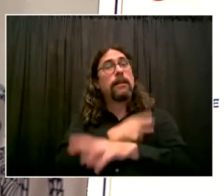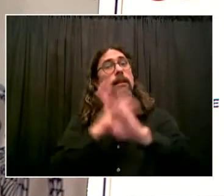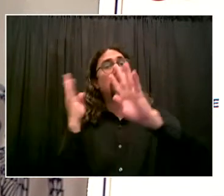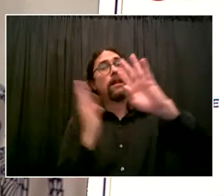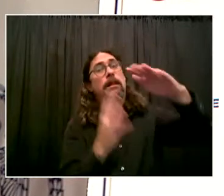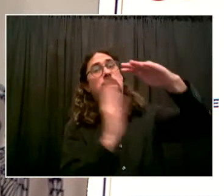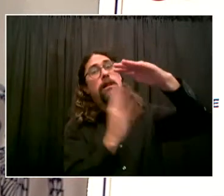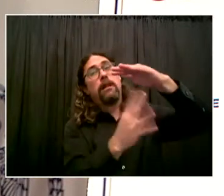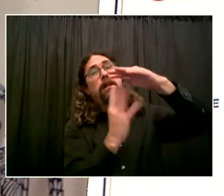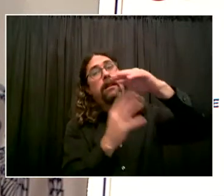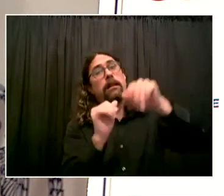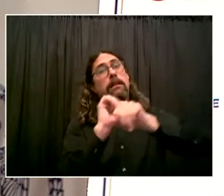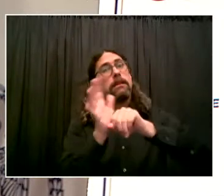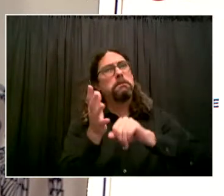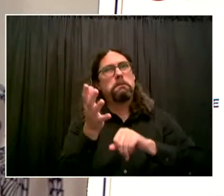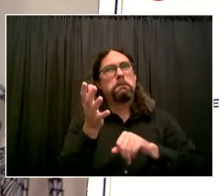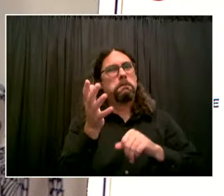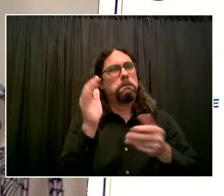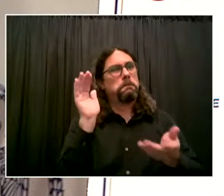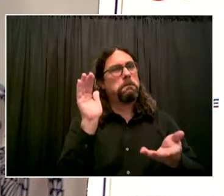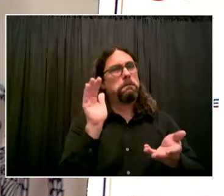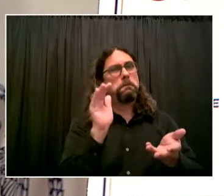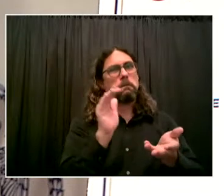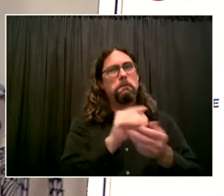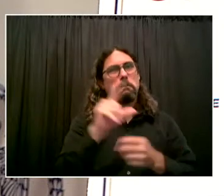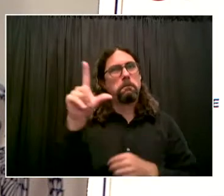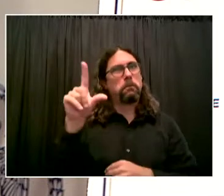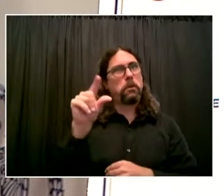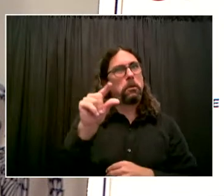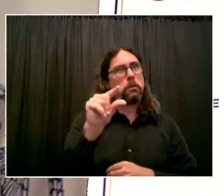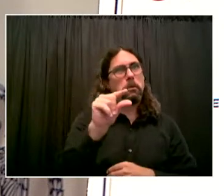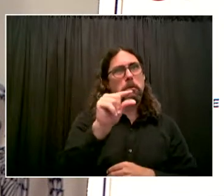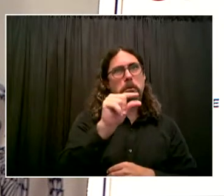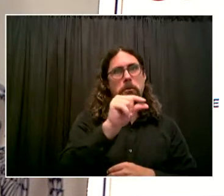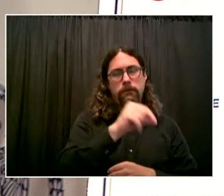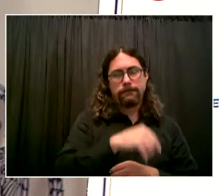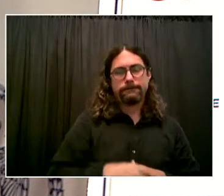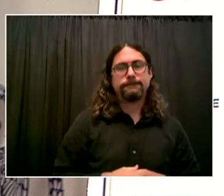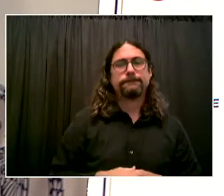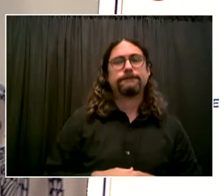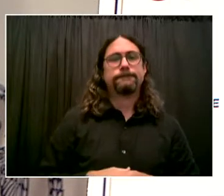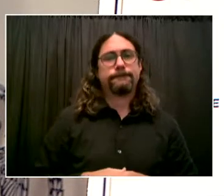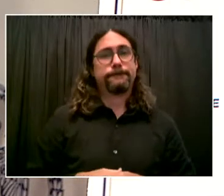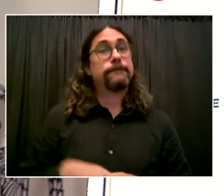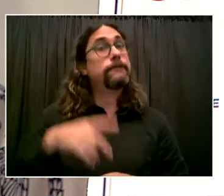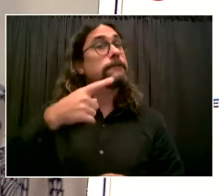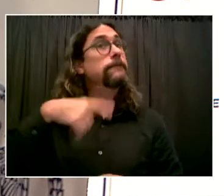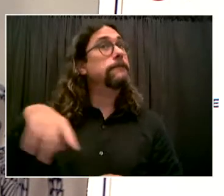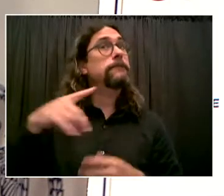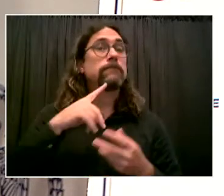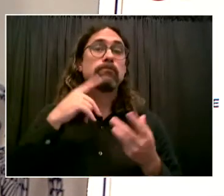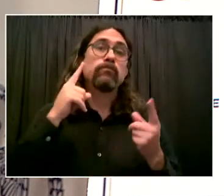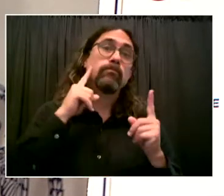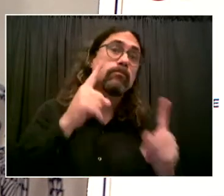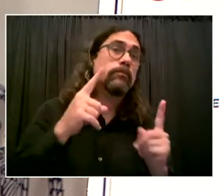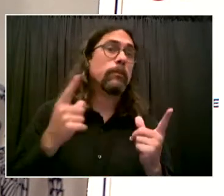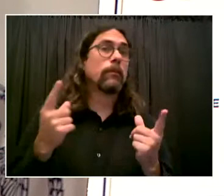PEOPLE THAT WE CAN REACH WIH T